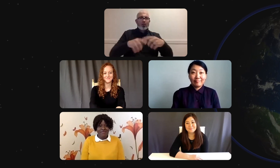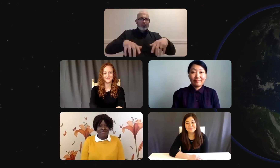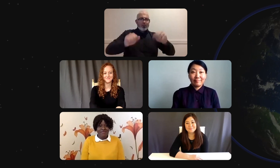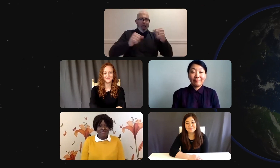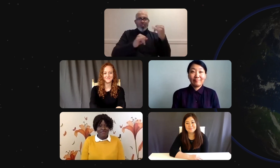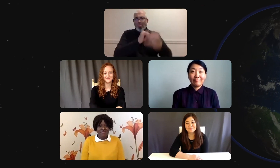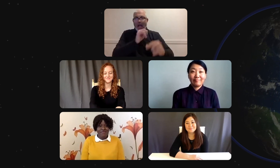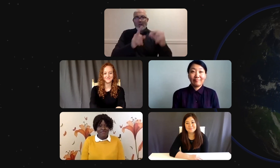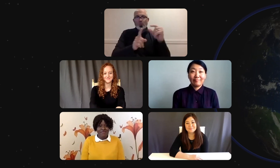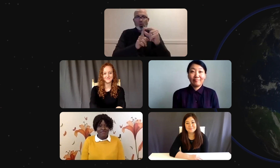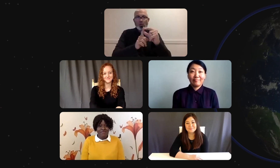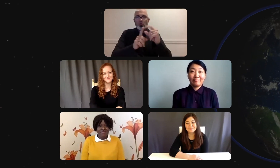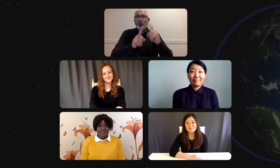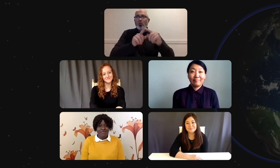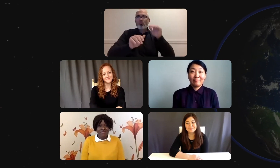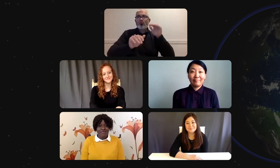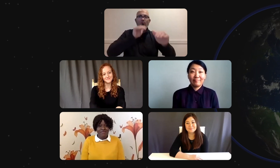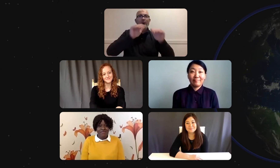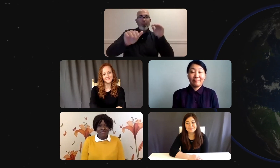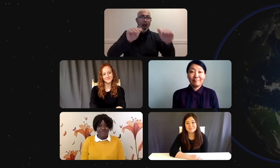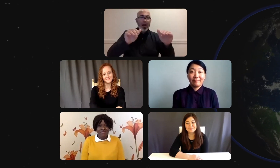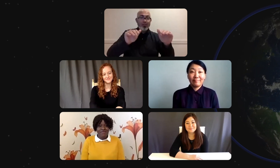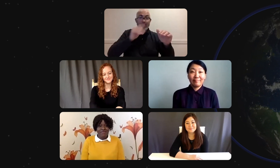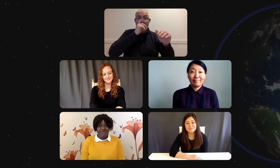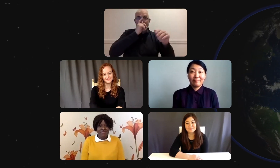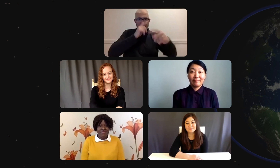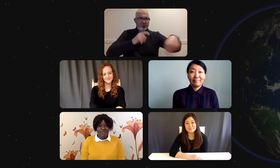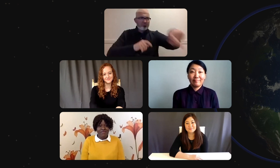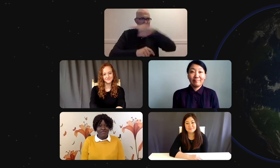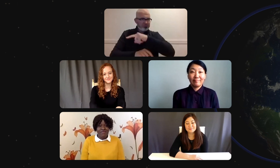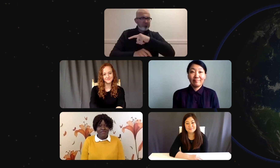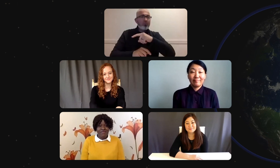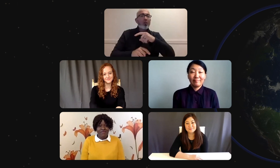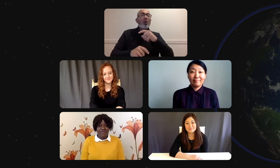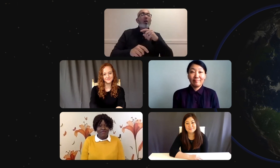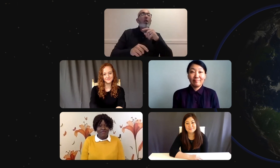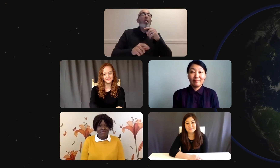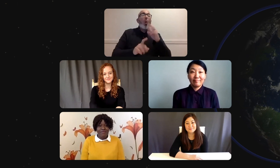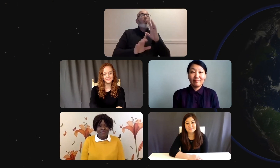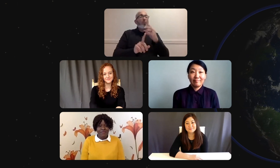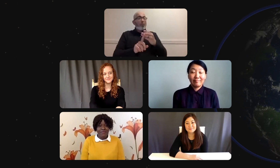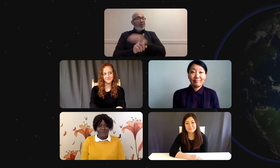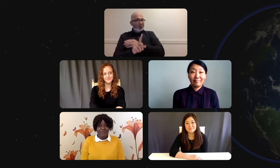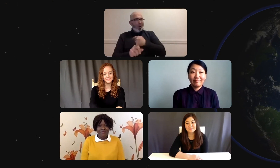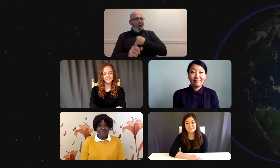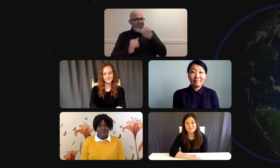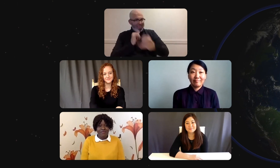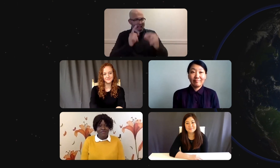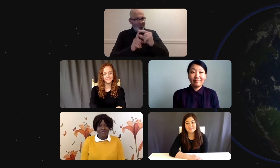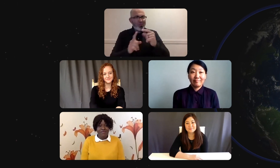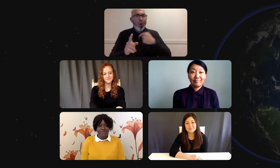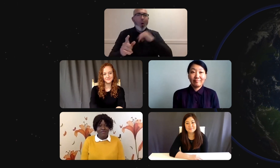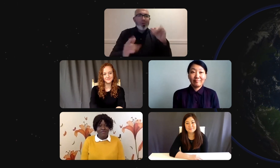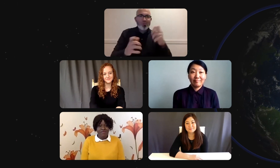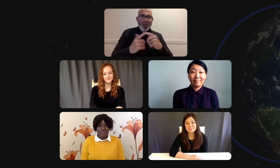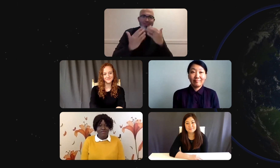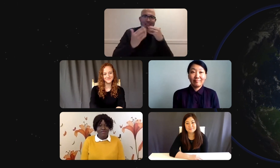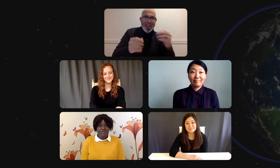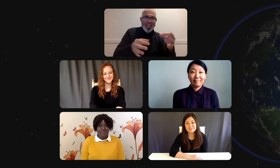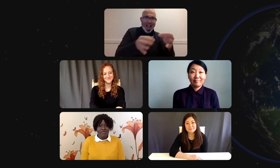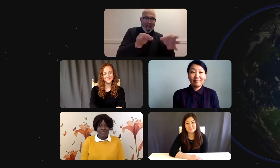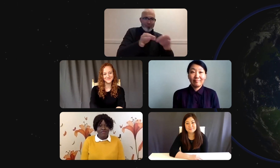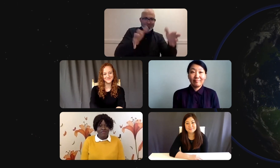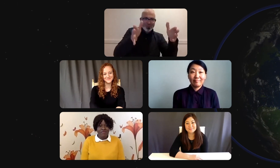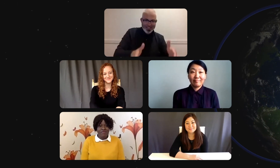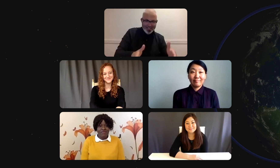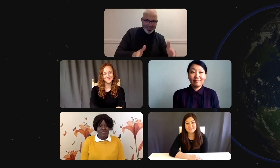And, also, last word and reminder to everyone in attendance -- oh, we'd also like to thank